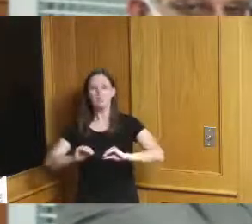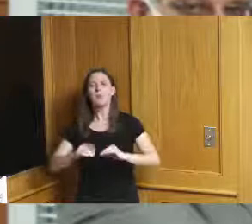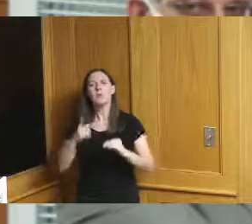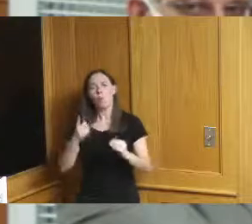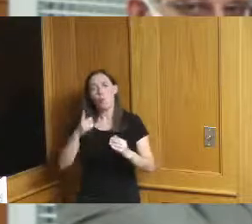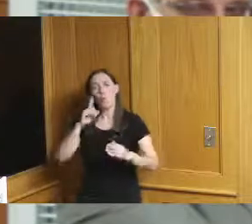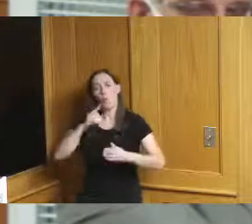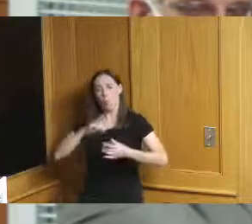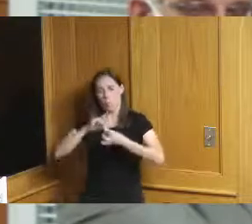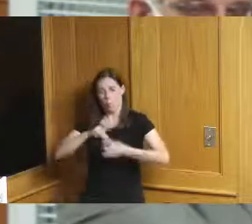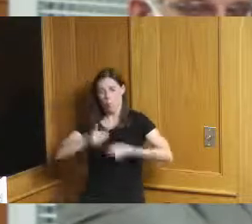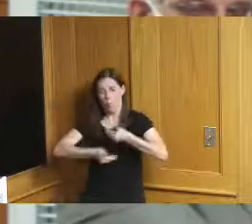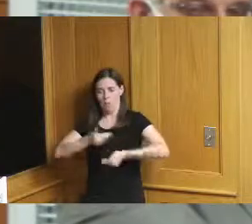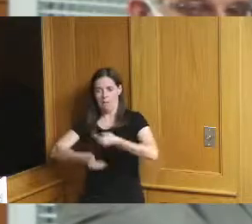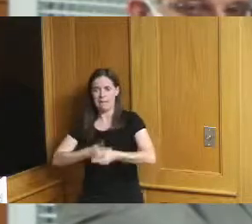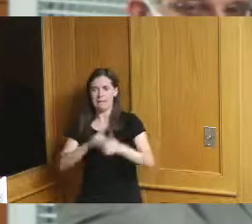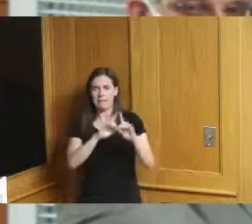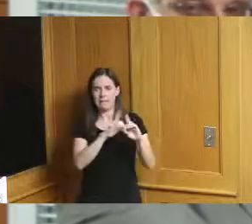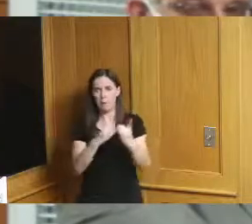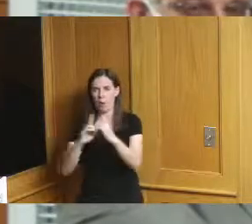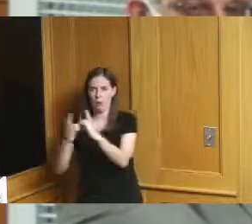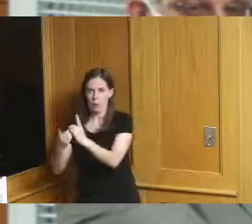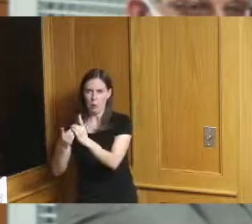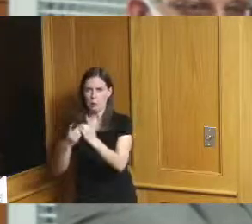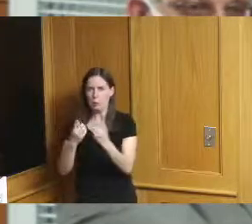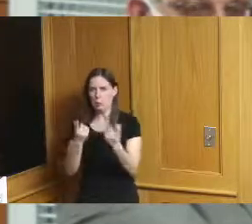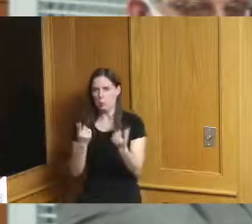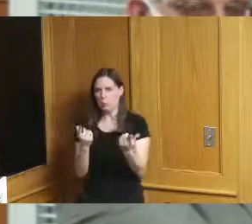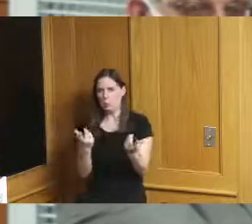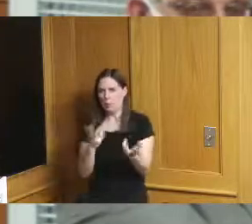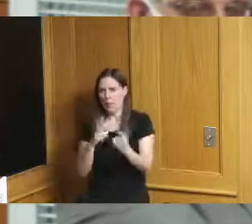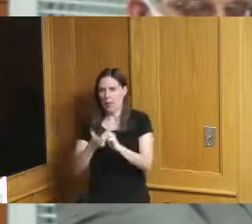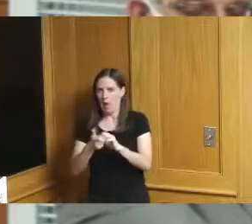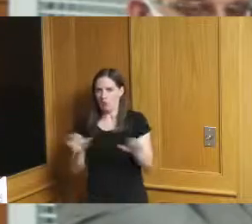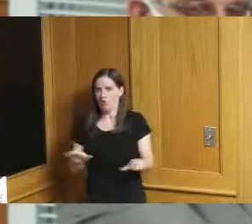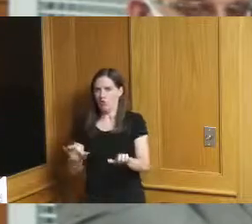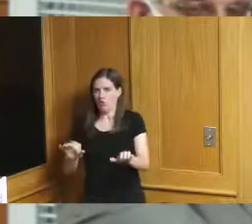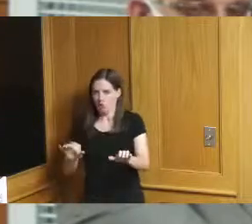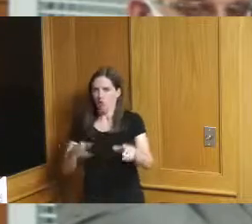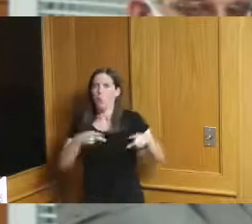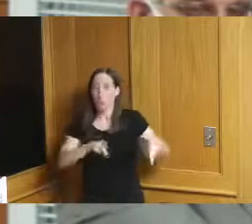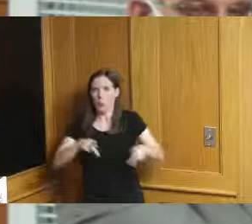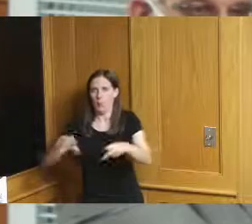how do departments do permitting that you know improves but doesn't change right basically